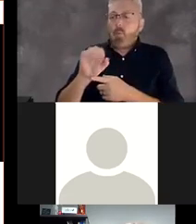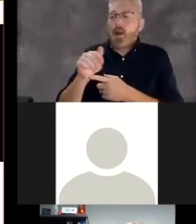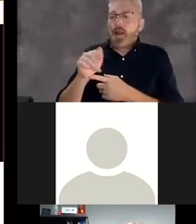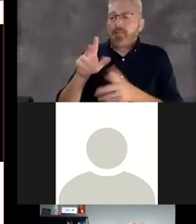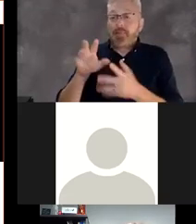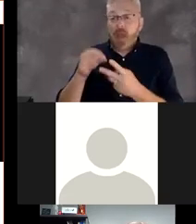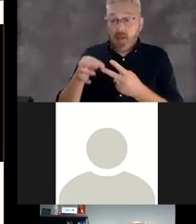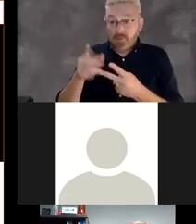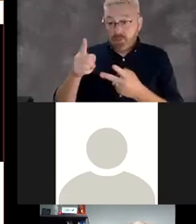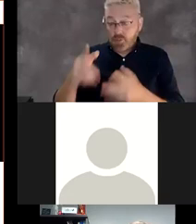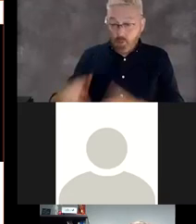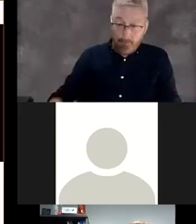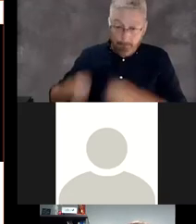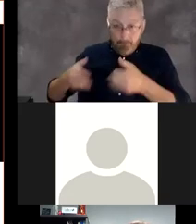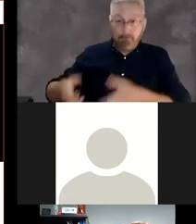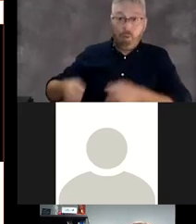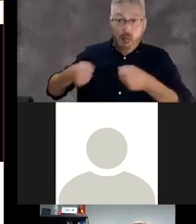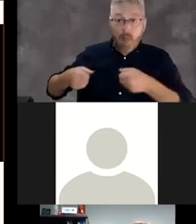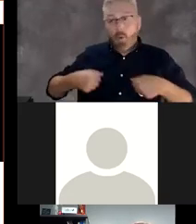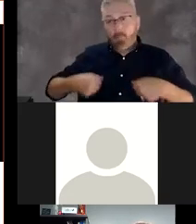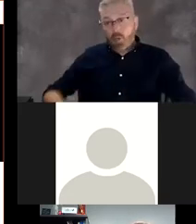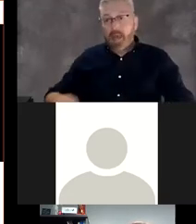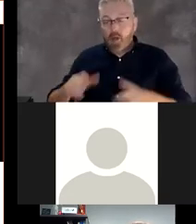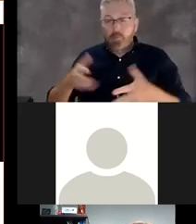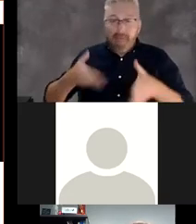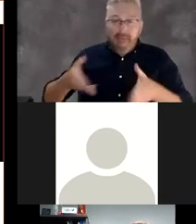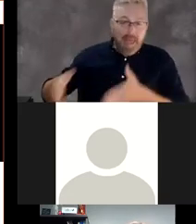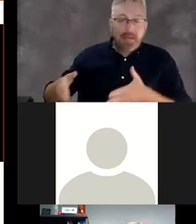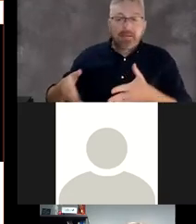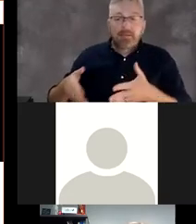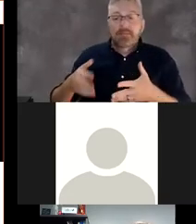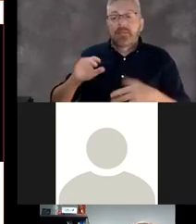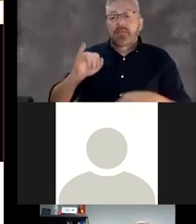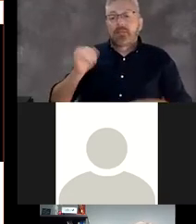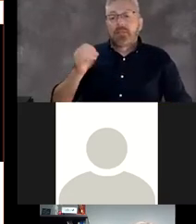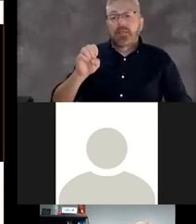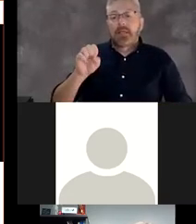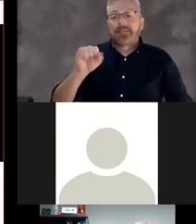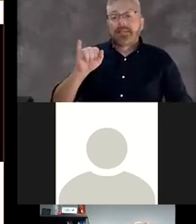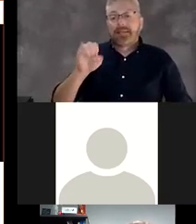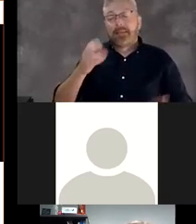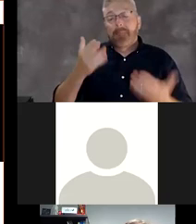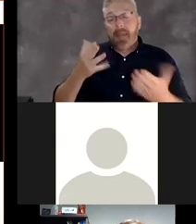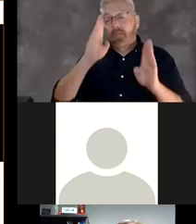THEY WANTED TO PULL UP THEIR PANTS OR PULL THEM DOWN. NOW, JESSE MIGHT BE IN TROUBLE IF THE SCHOOL HAS A POLICY ABOUT